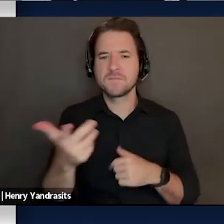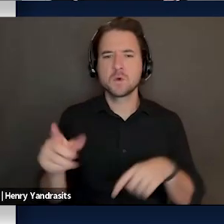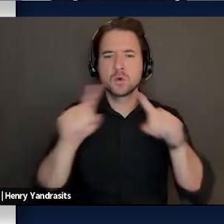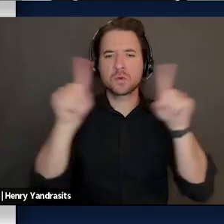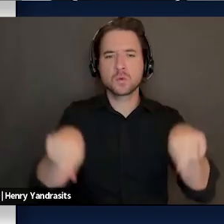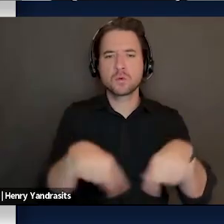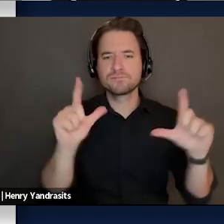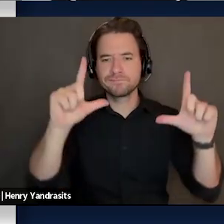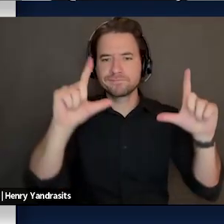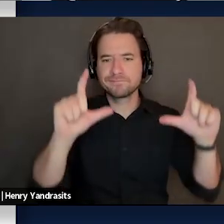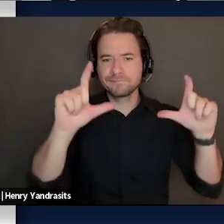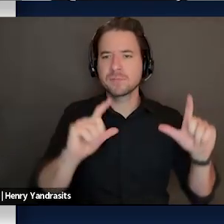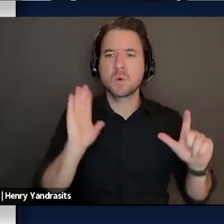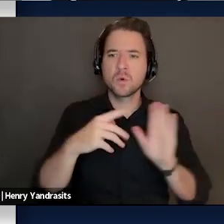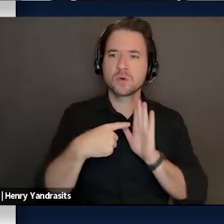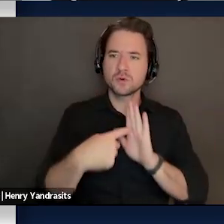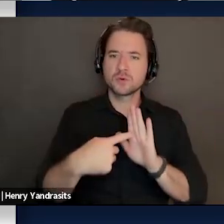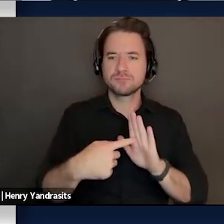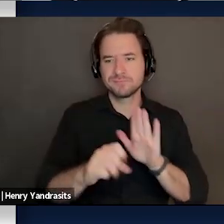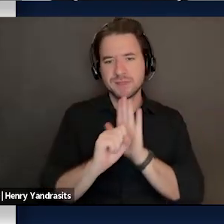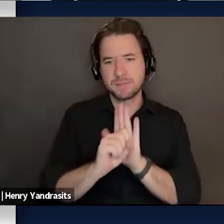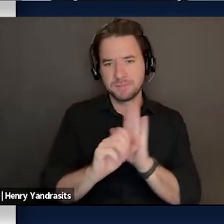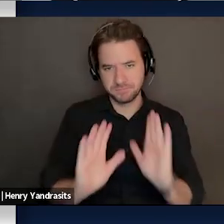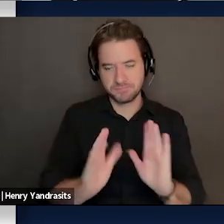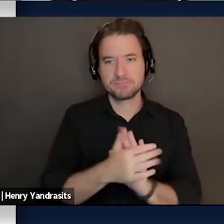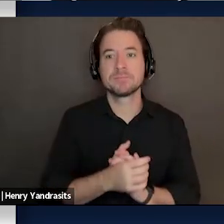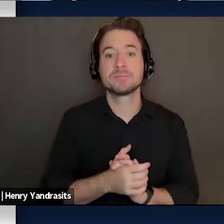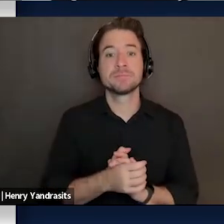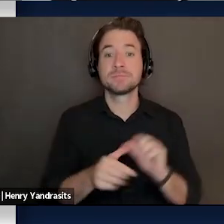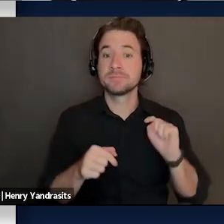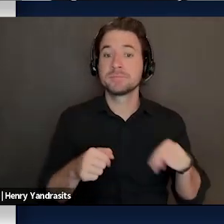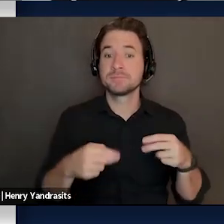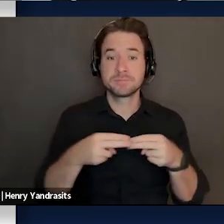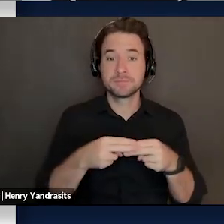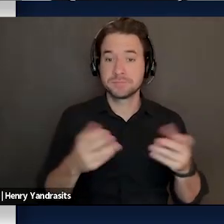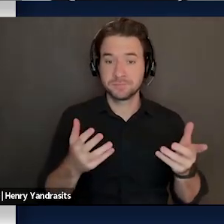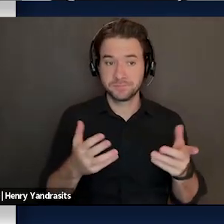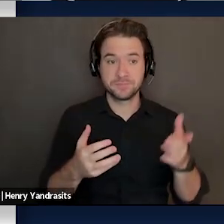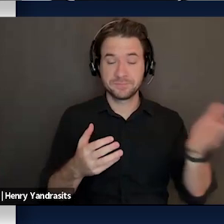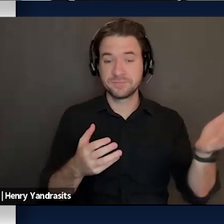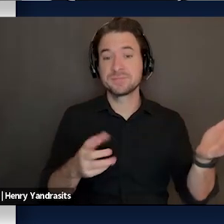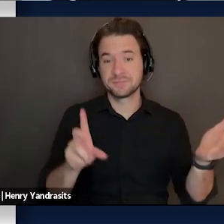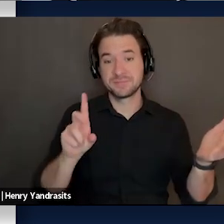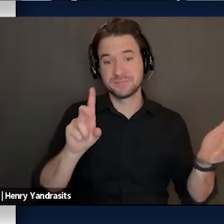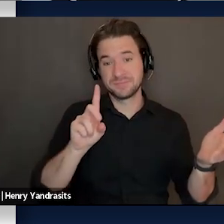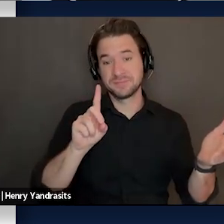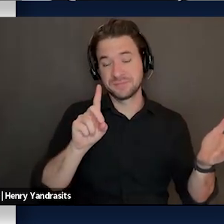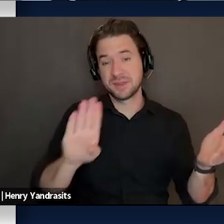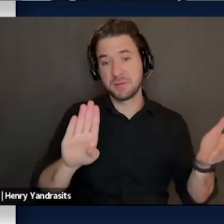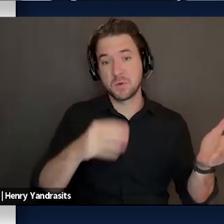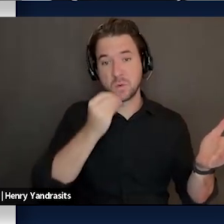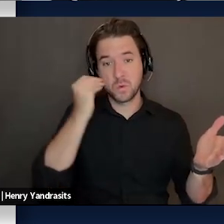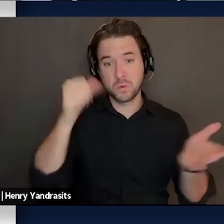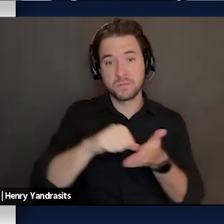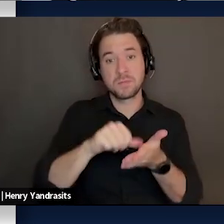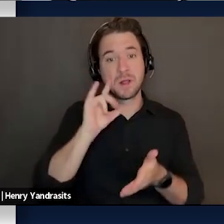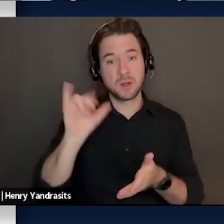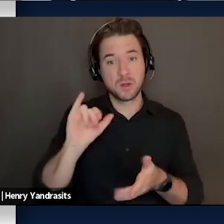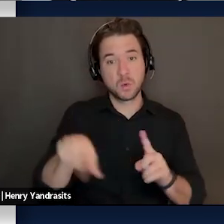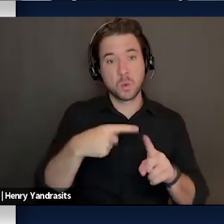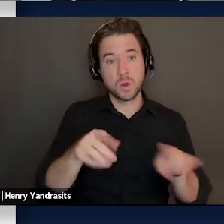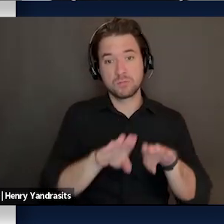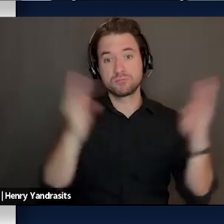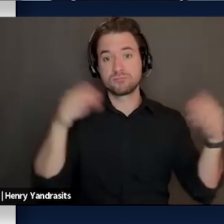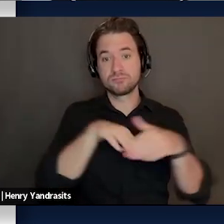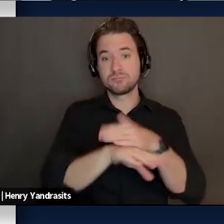For the remainder of the presentation. And so on this slide is a screenshot of what the dashboard homepage looks like when you open it.